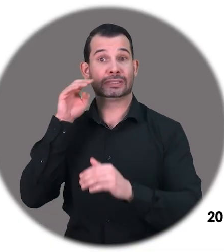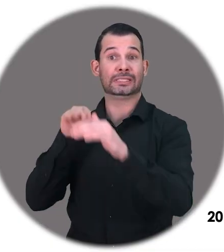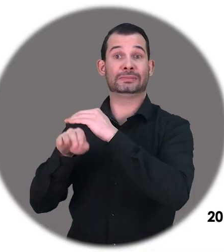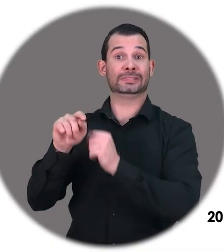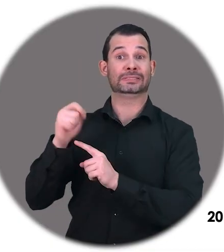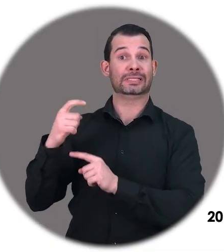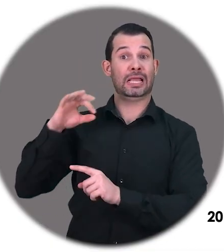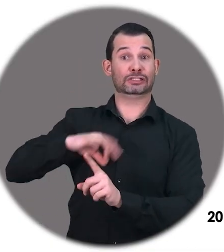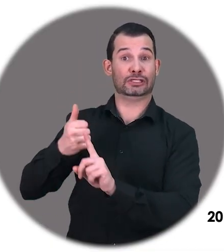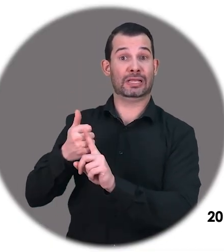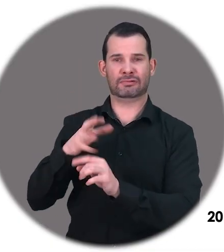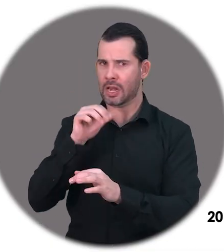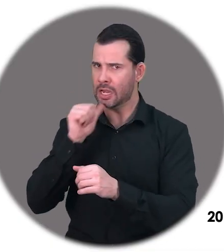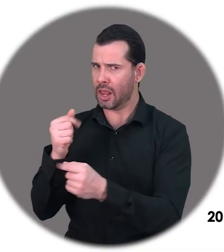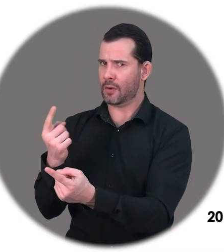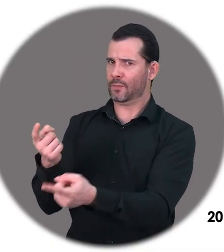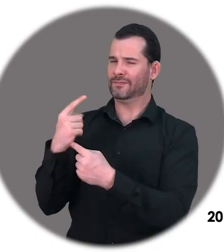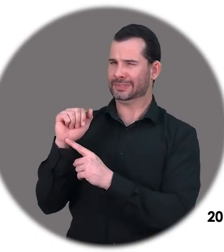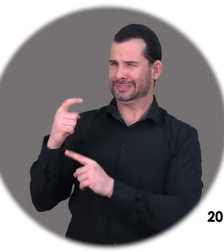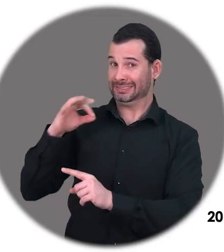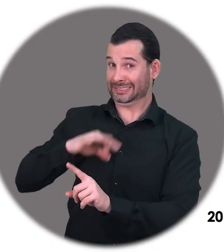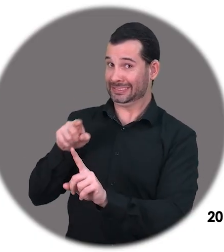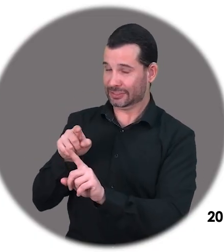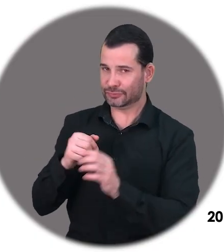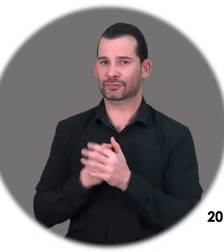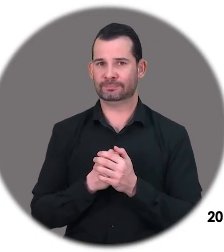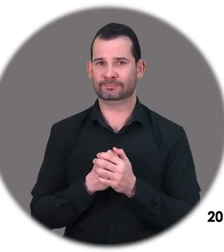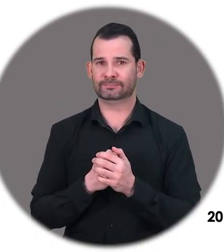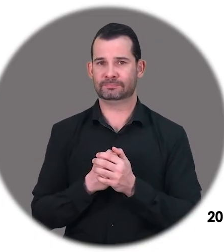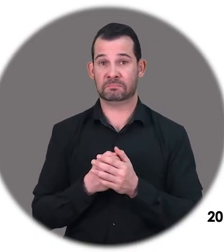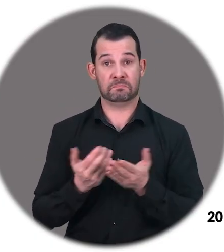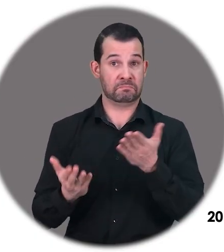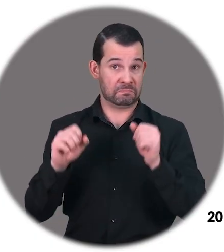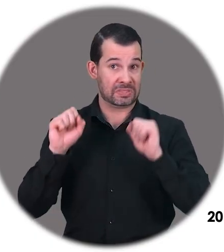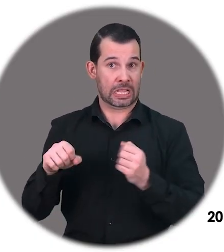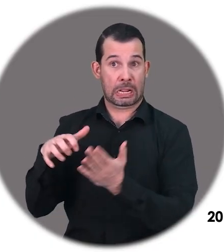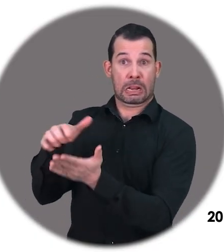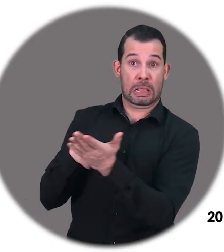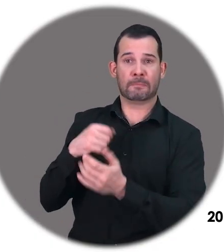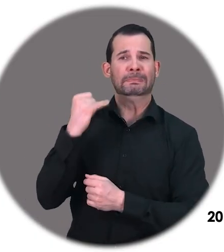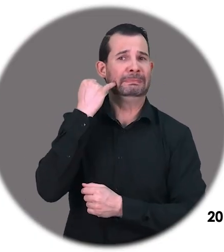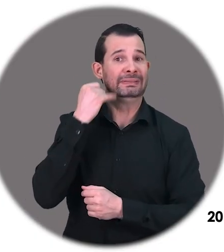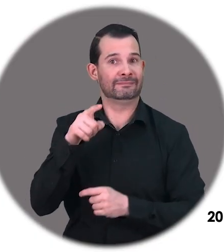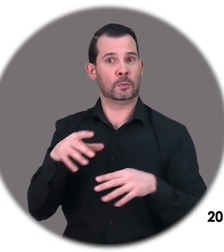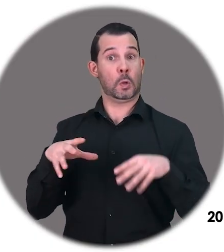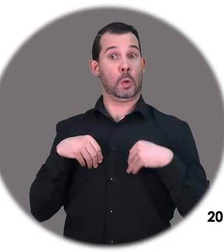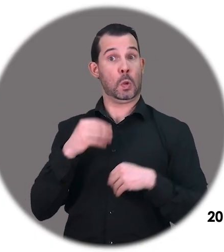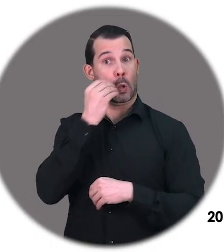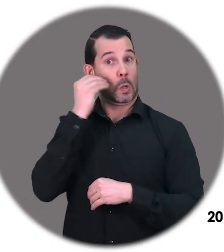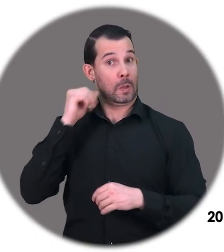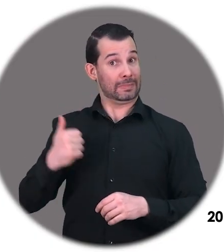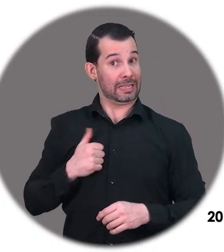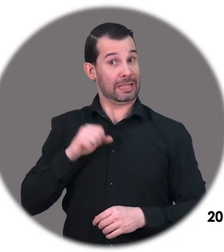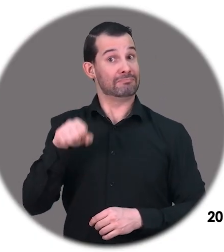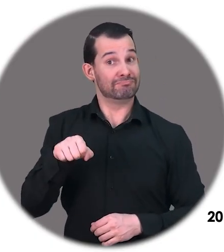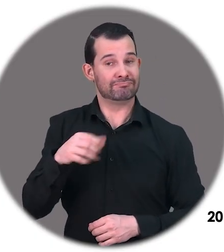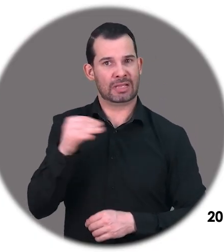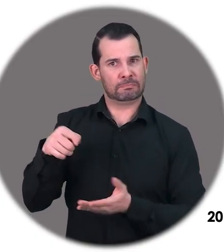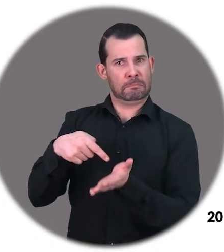The home accessibility tax credit is a non-refundable tax credit. You may be able to claim it if you own a home in Canada